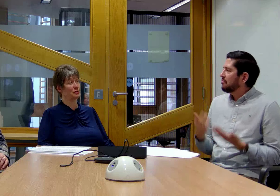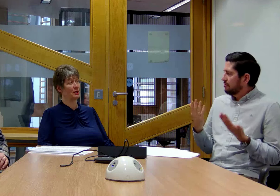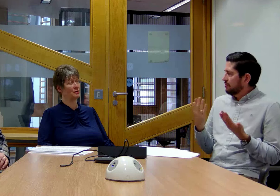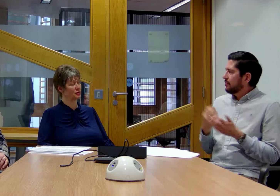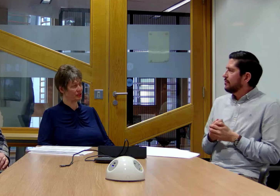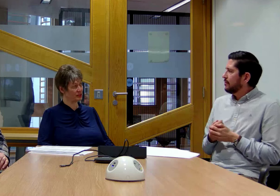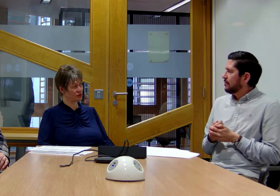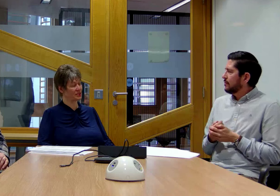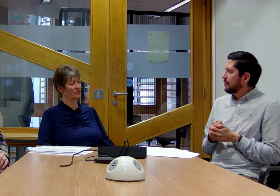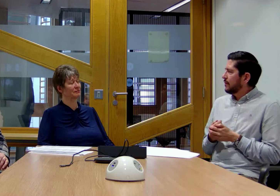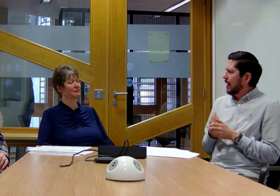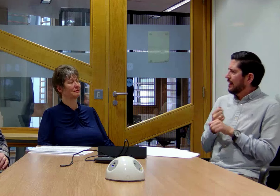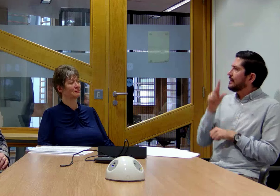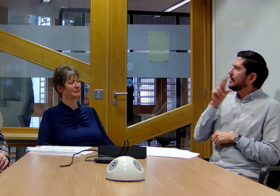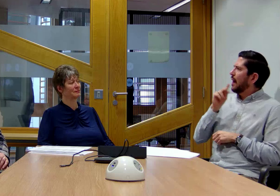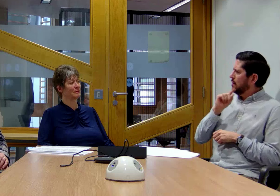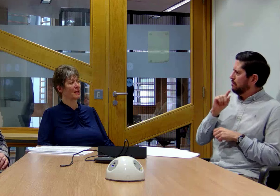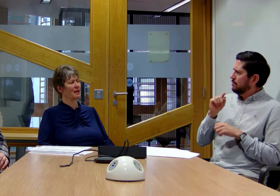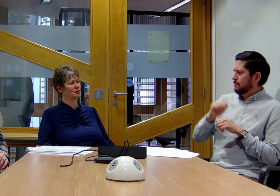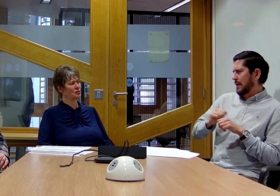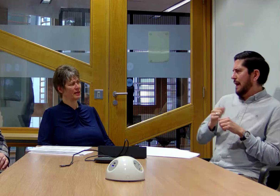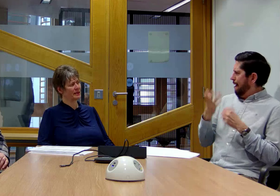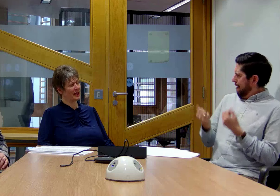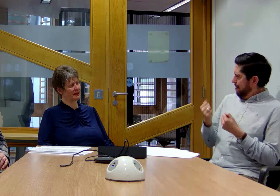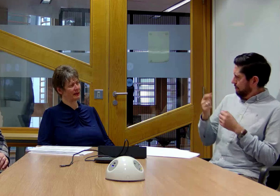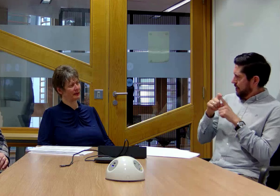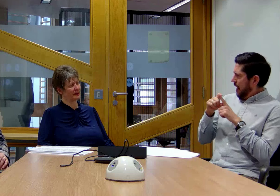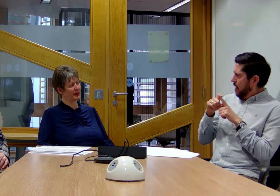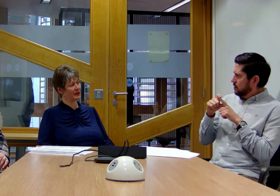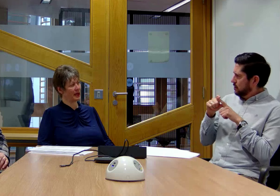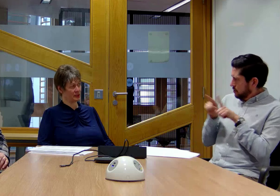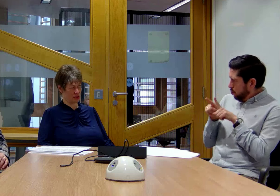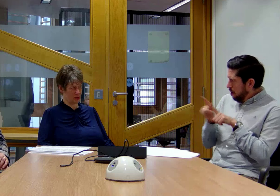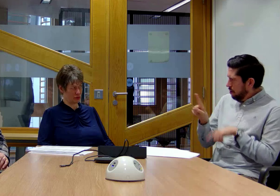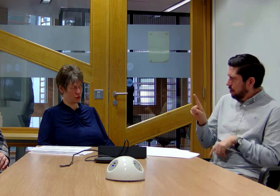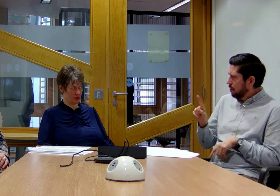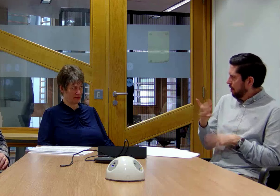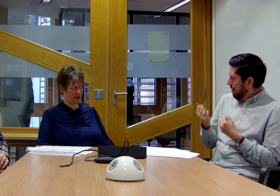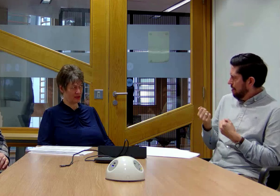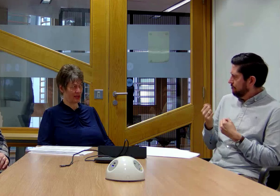or a Protestant school, just from their language use. So it's really interesting.